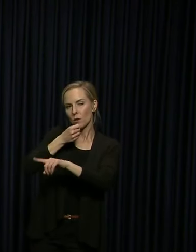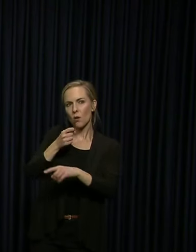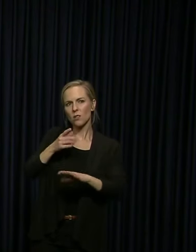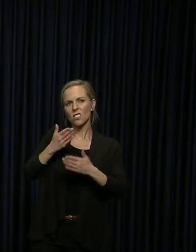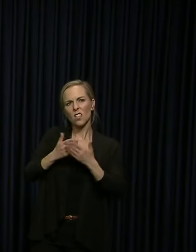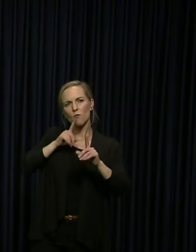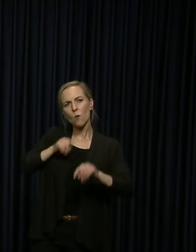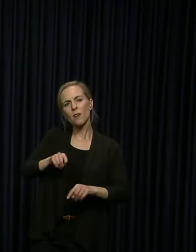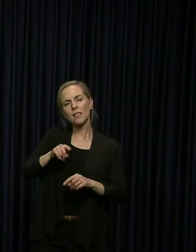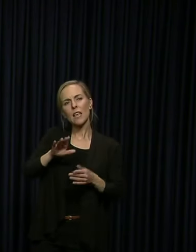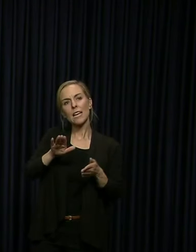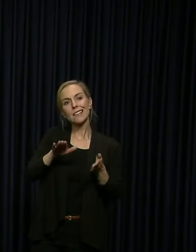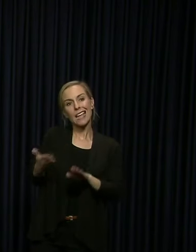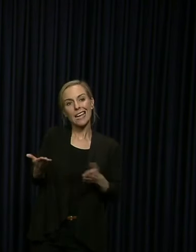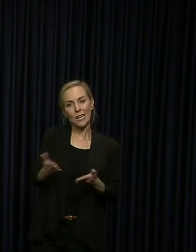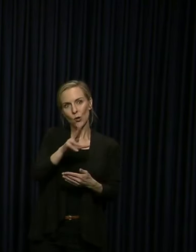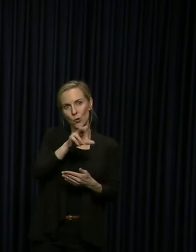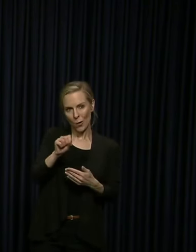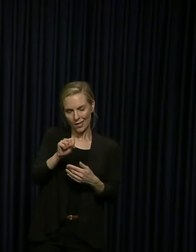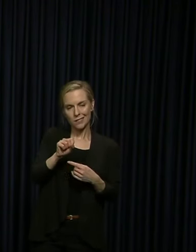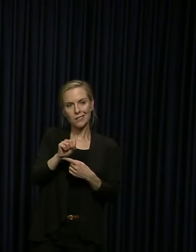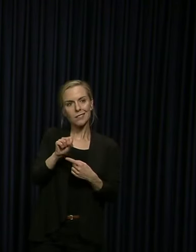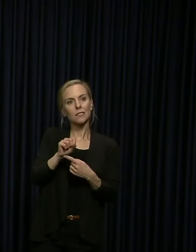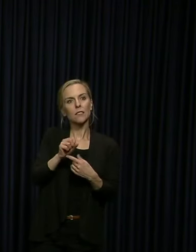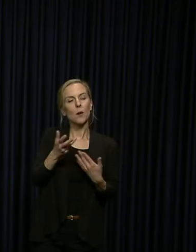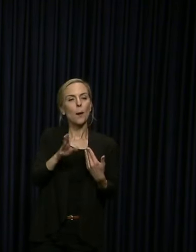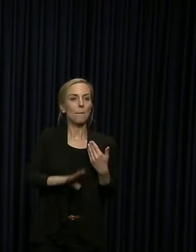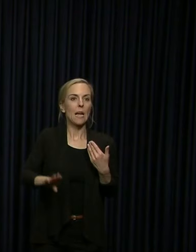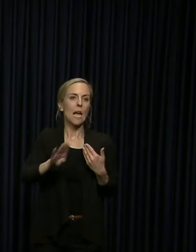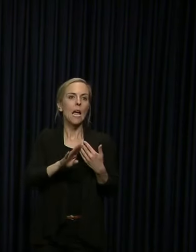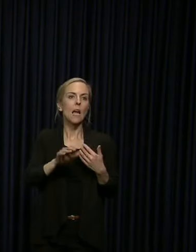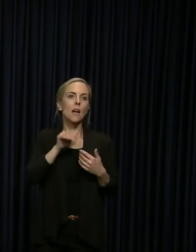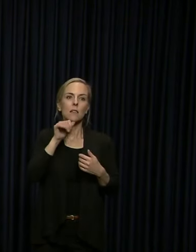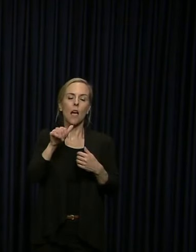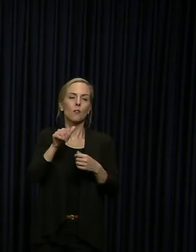TENS OF THOUSANDS, IF NOT MORE, OF KENTUCKIANS THAT WILL HAVE